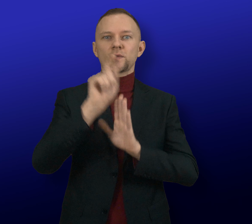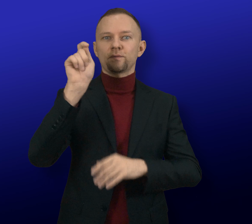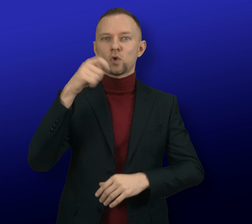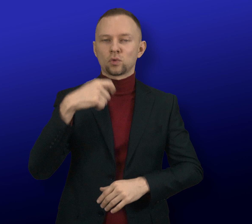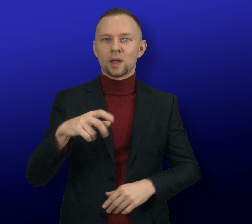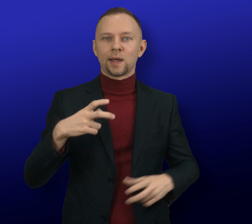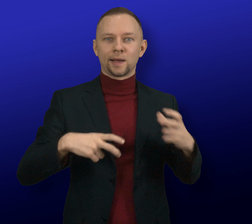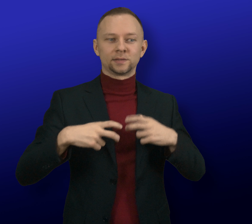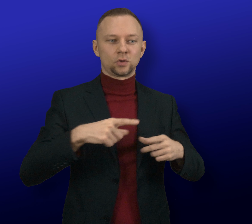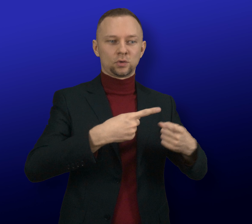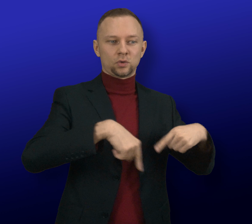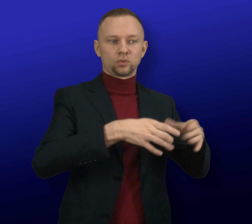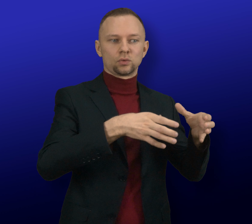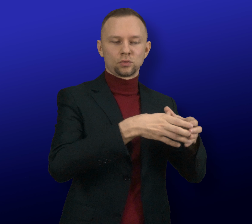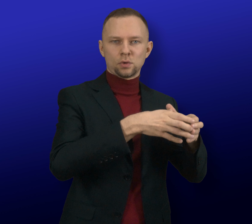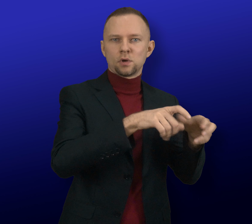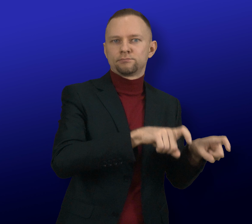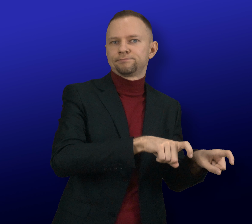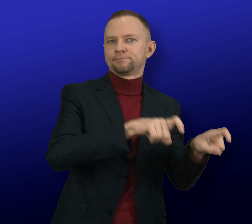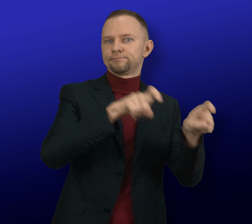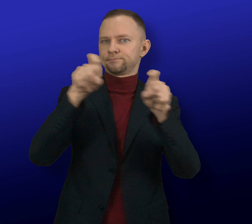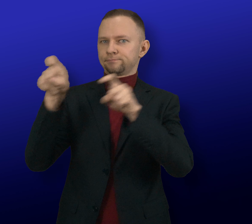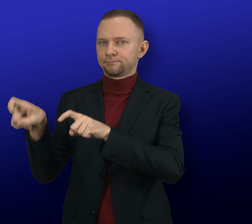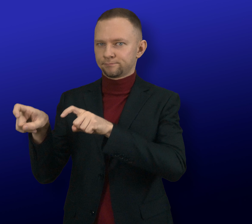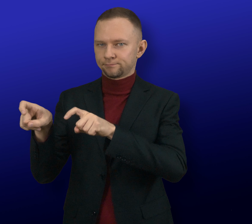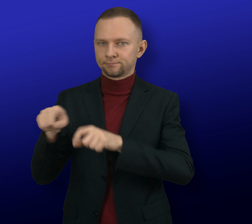With the beginning of the war, the institute was evacuated,